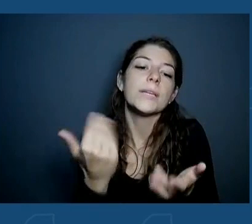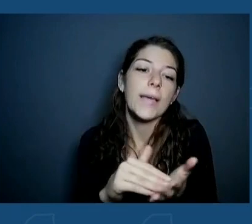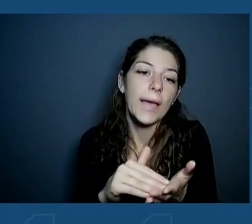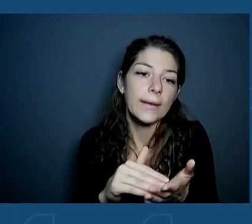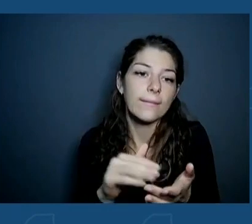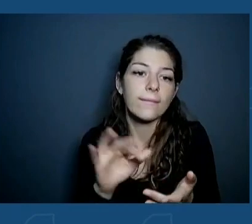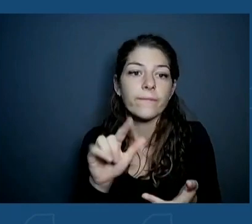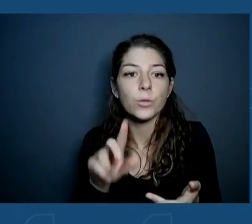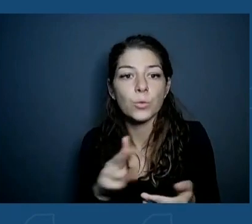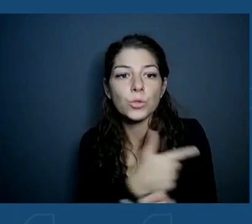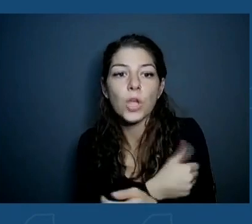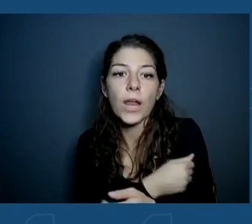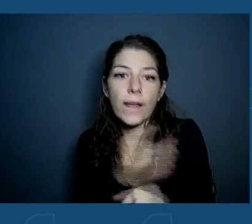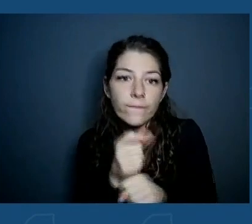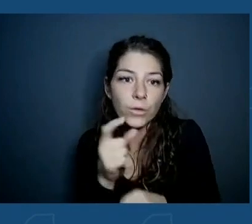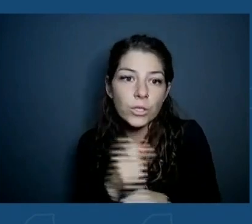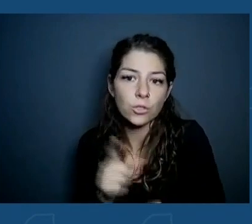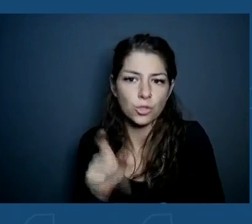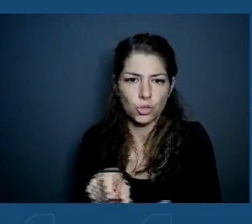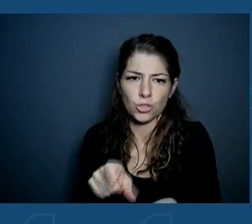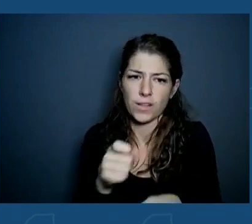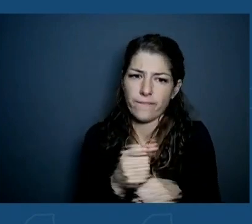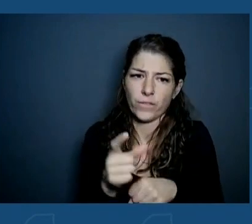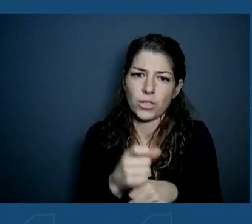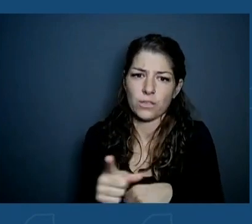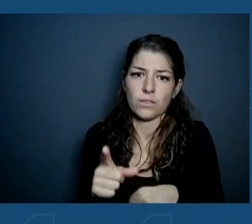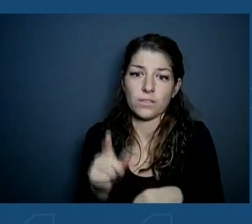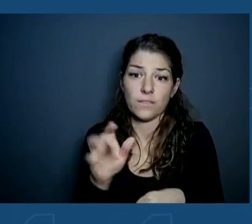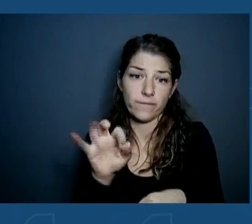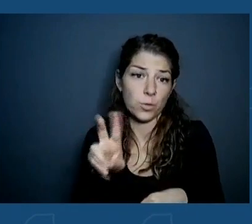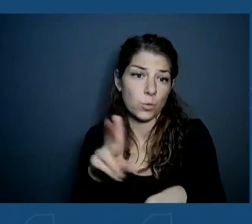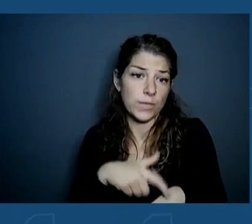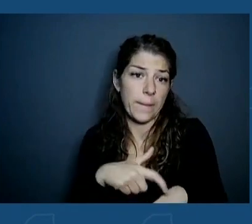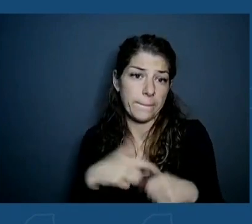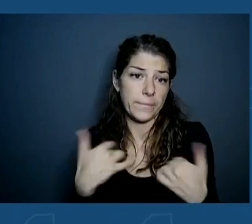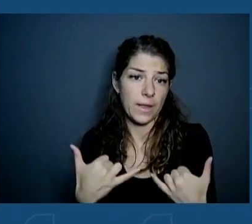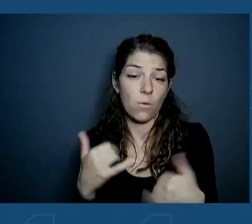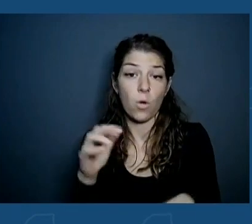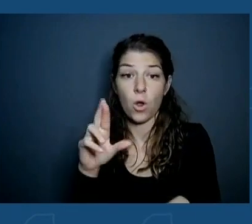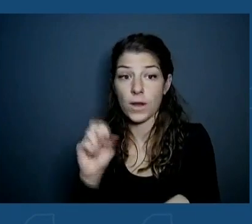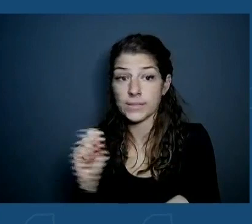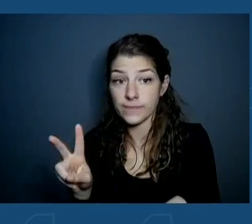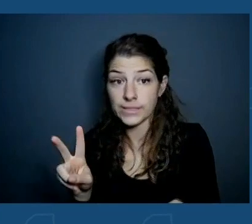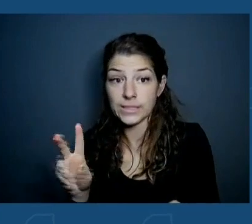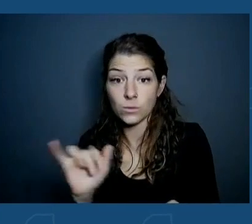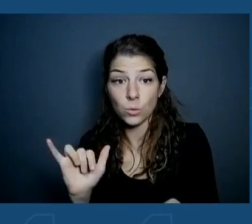BUT TO THE MILLIONS OF NEW YORKERS WHO WERE VACCINATED THEY PROBABLY HAD BOOSTERS AND